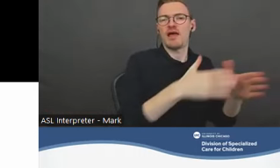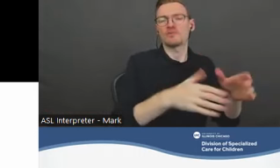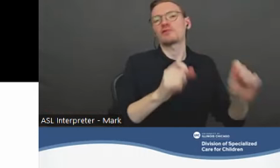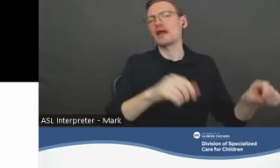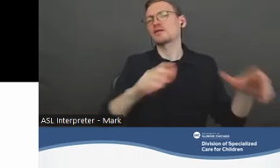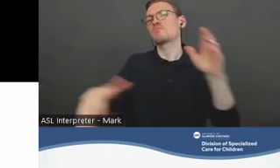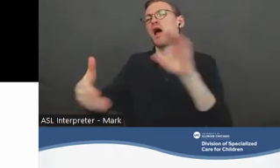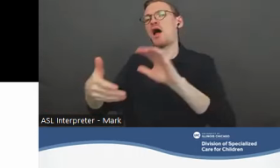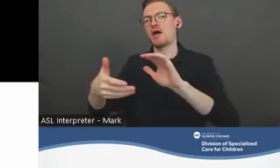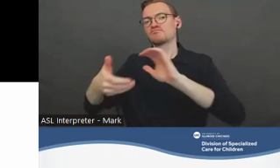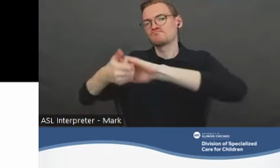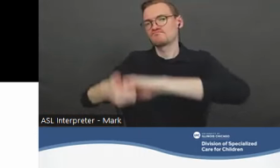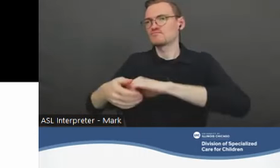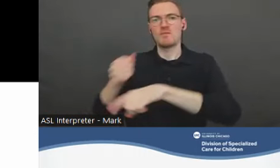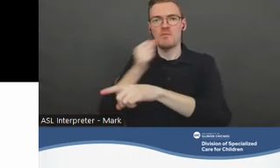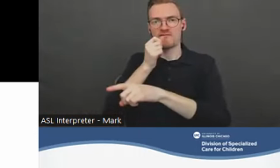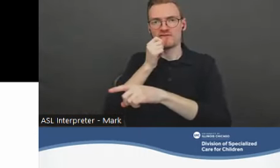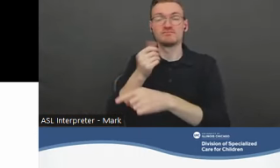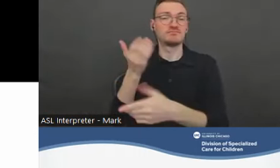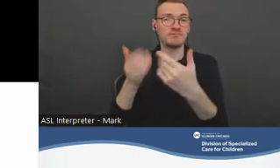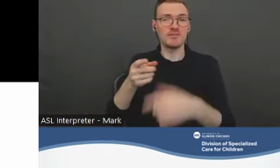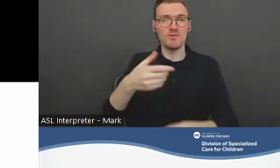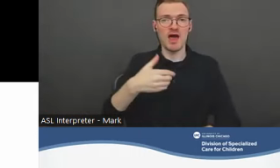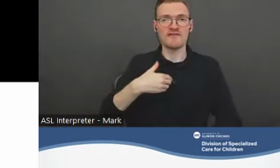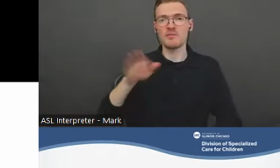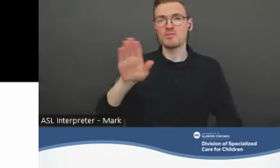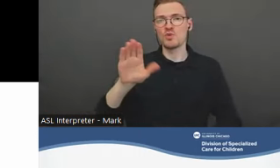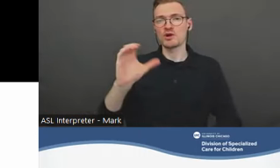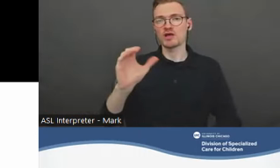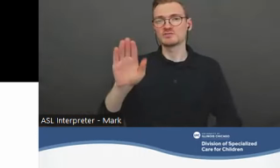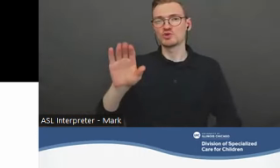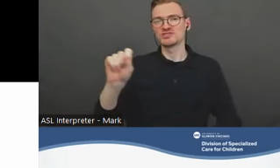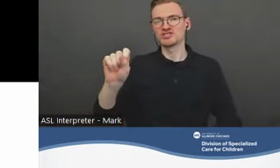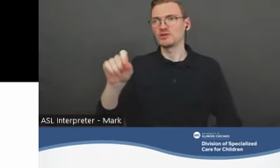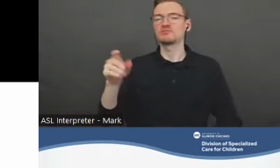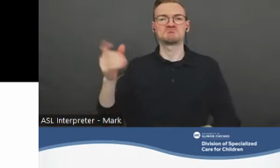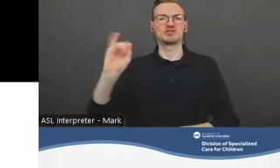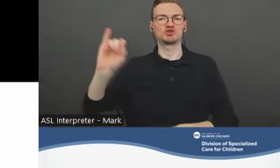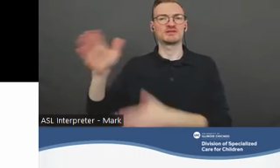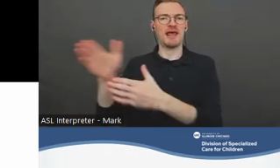Blue Cross Blue Shield insurance plan and then you have Delta Dental for your dental coverage.